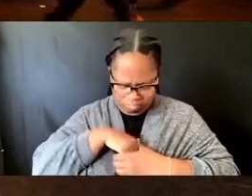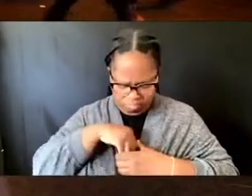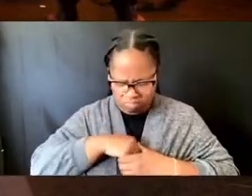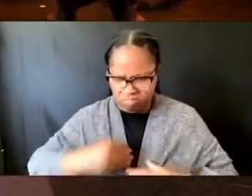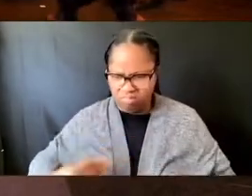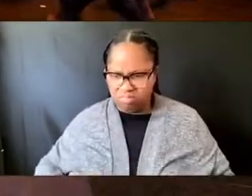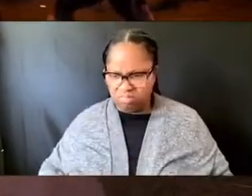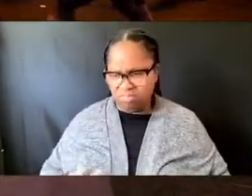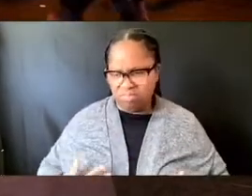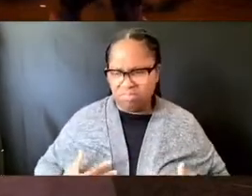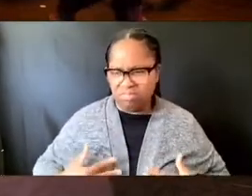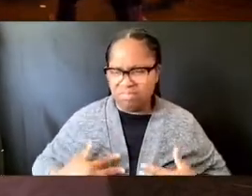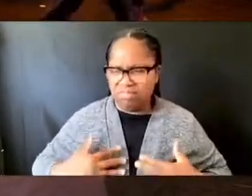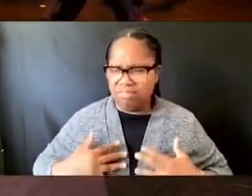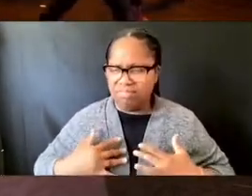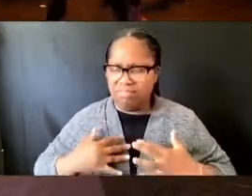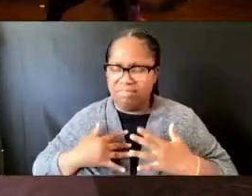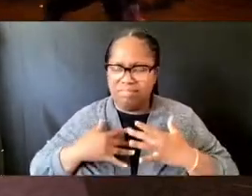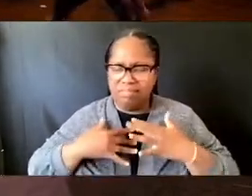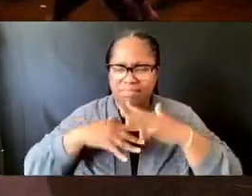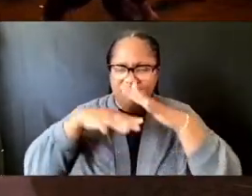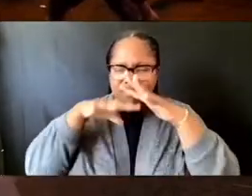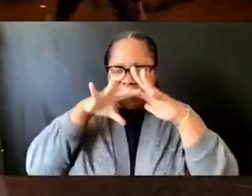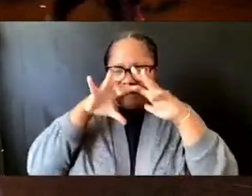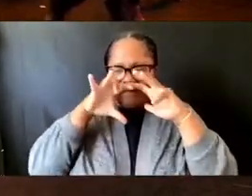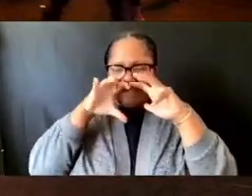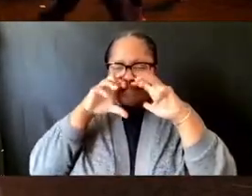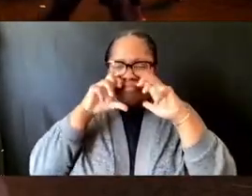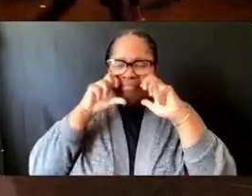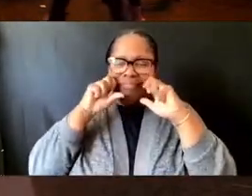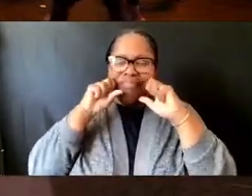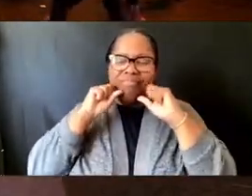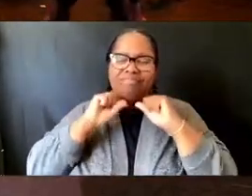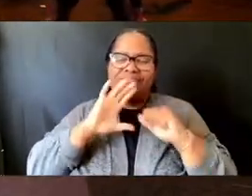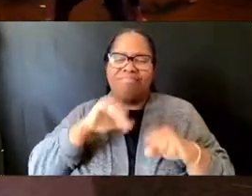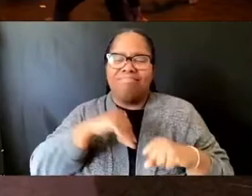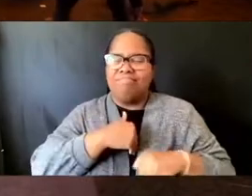I breathe it. And as I inhale, it heartens my soul. What is this?